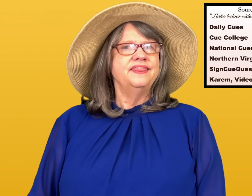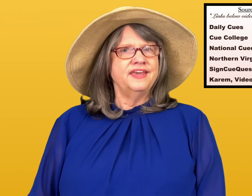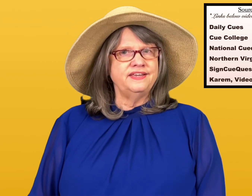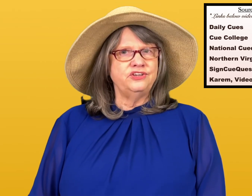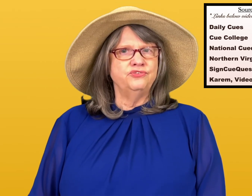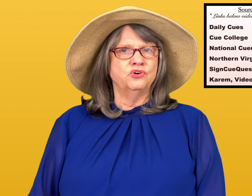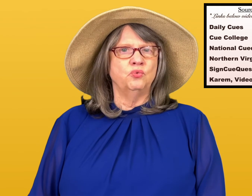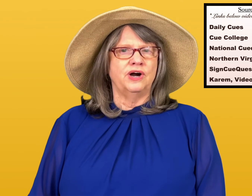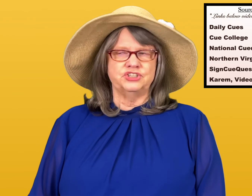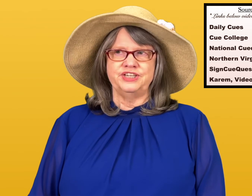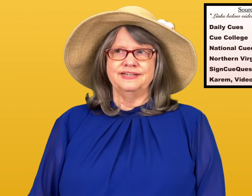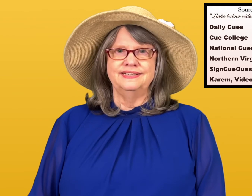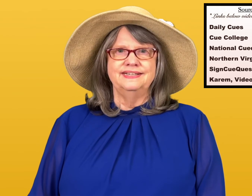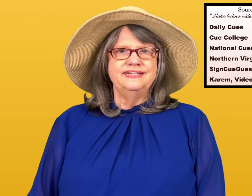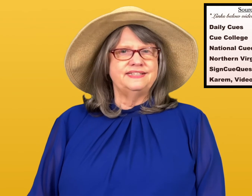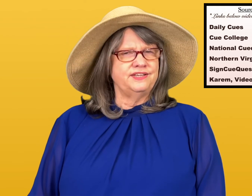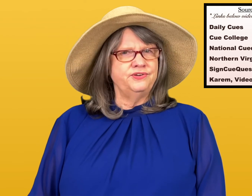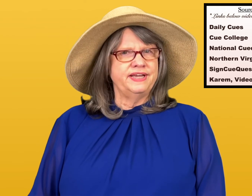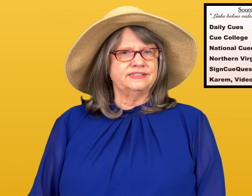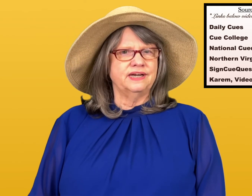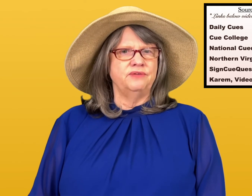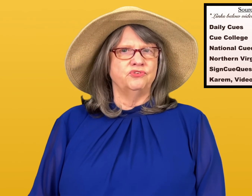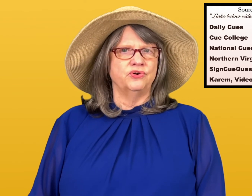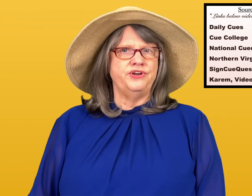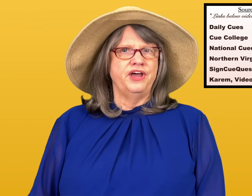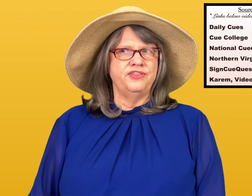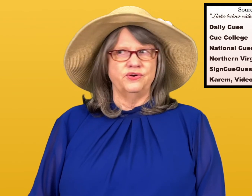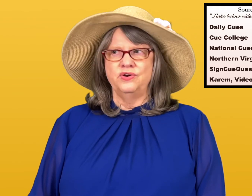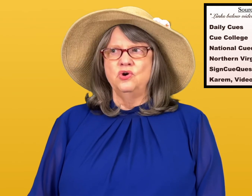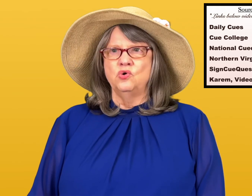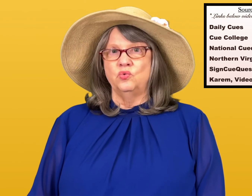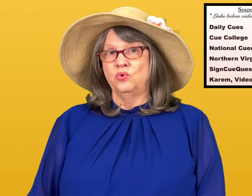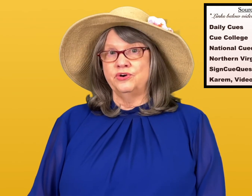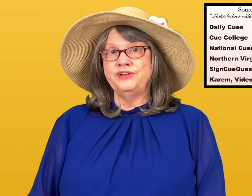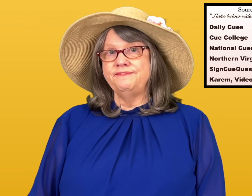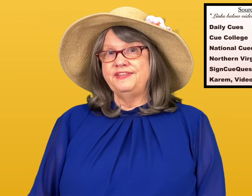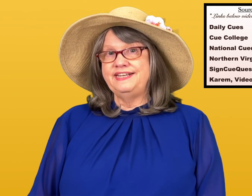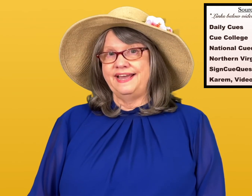Thank you for watching! See you next time for another Word Of The Day.